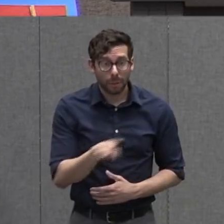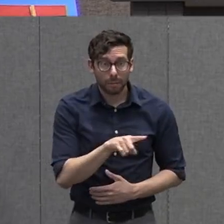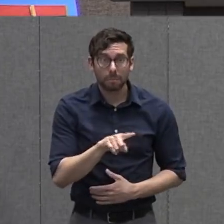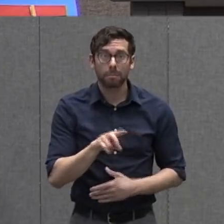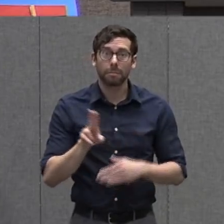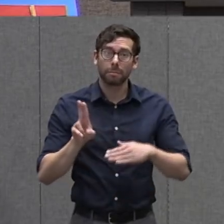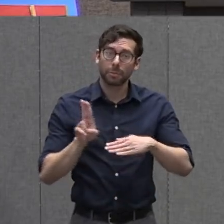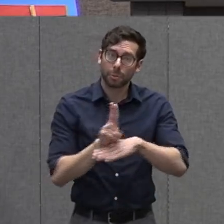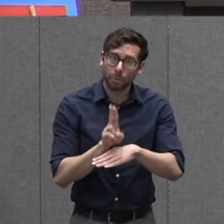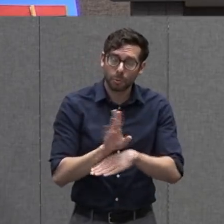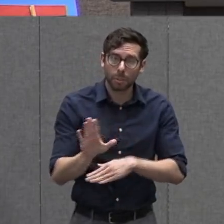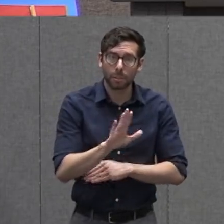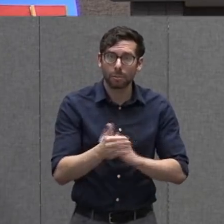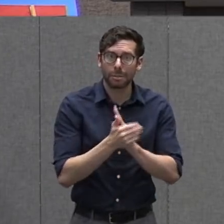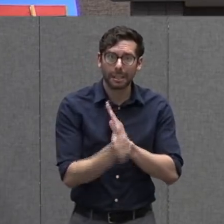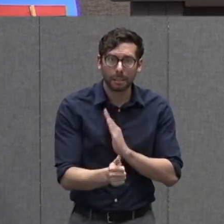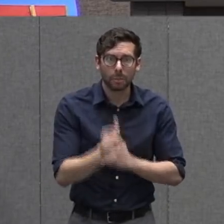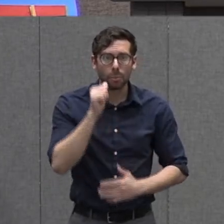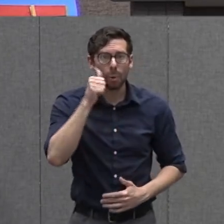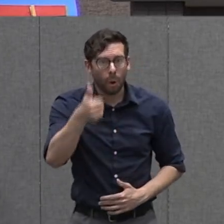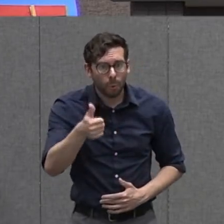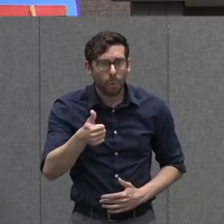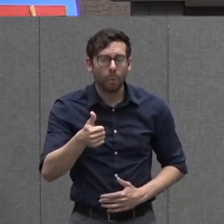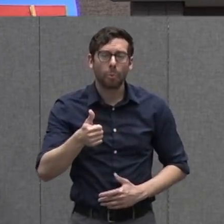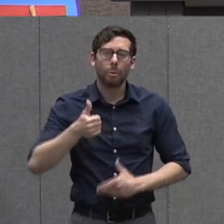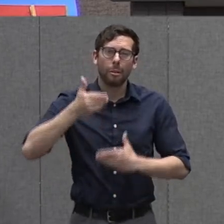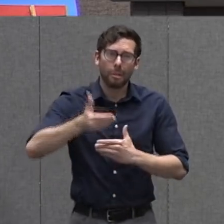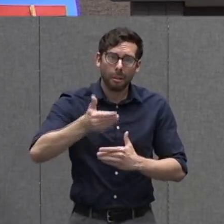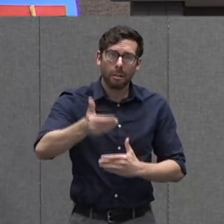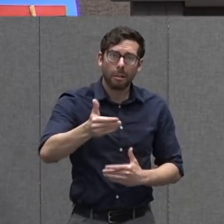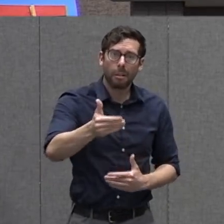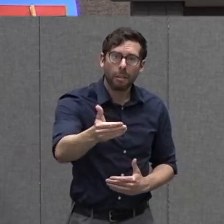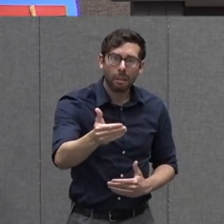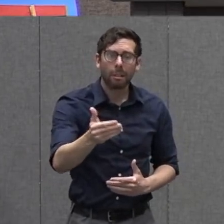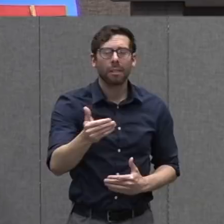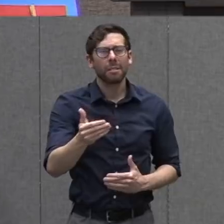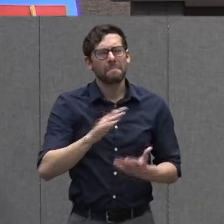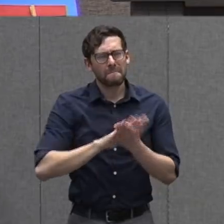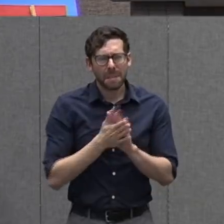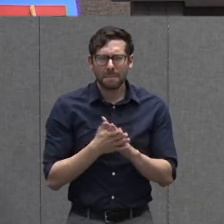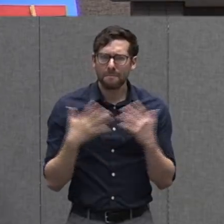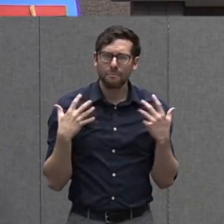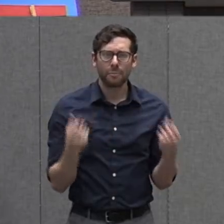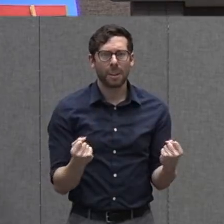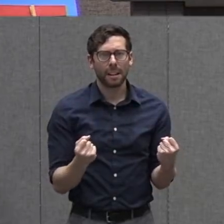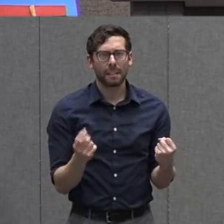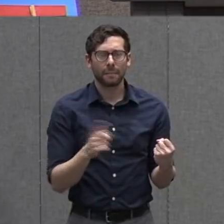I want you to be brave. You are a brave learner who can take on new things all the time.